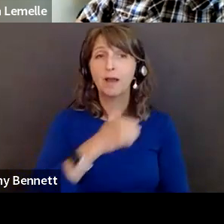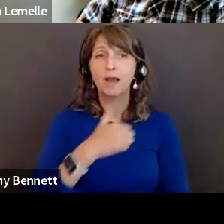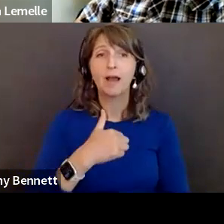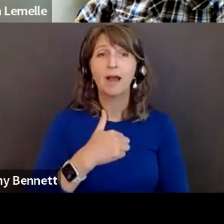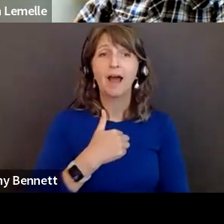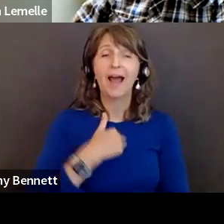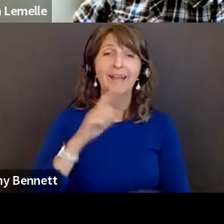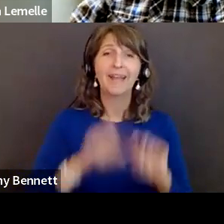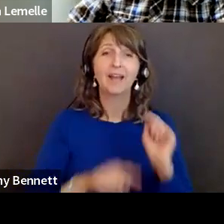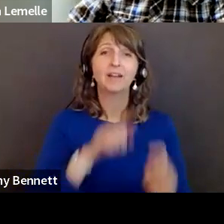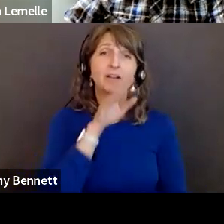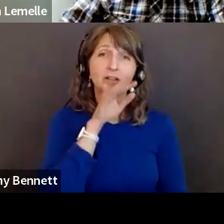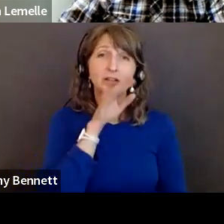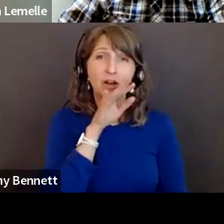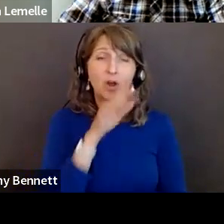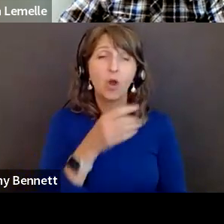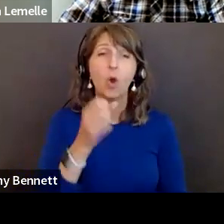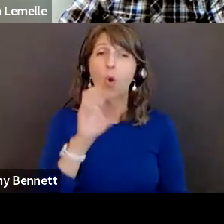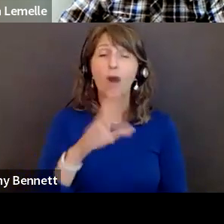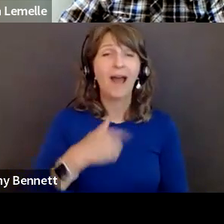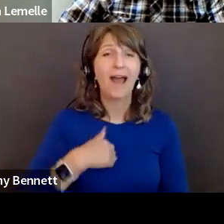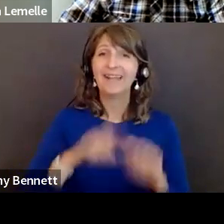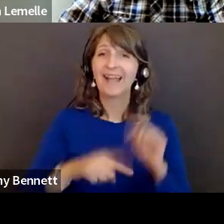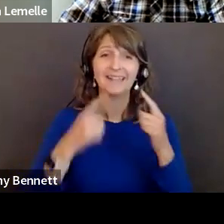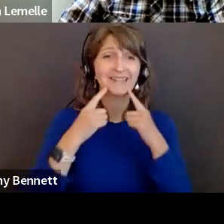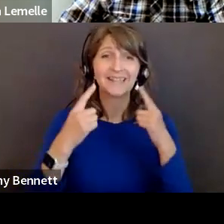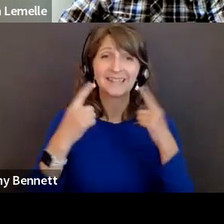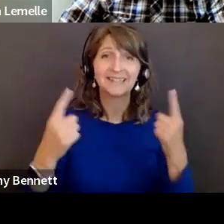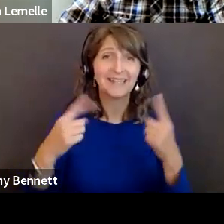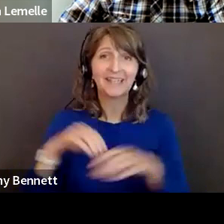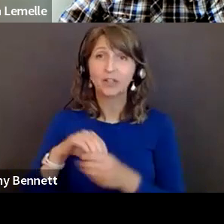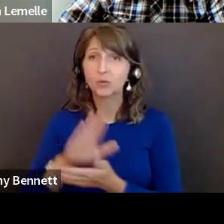Okay.